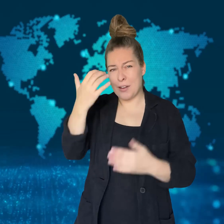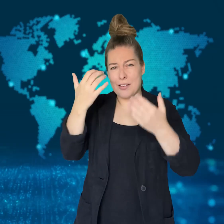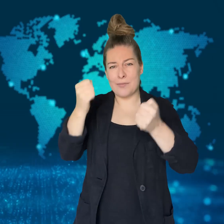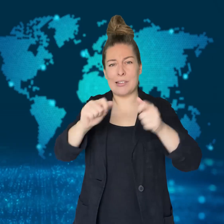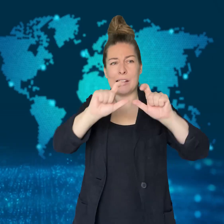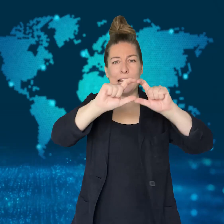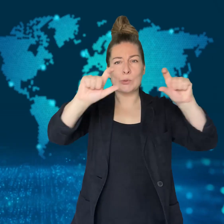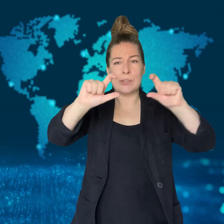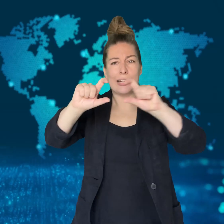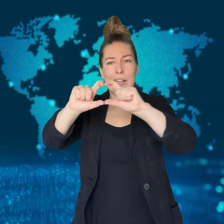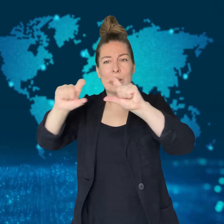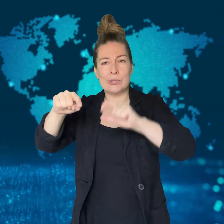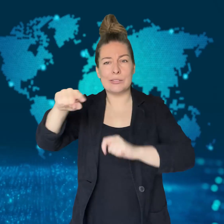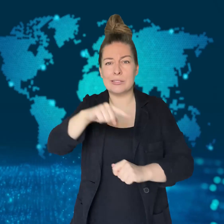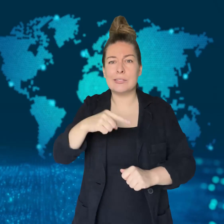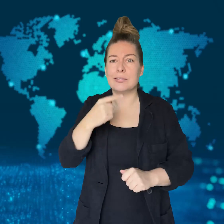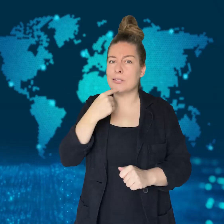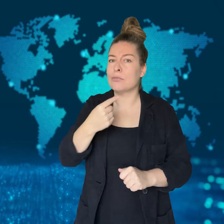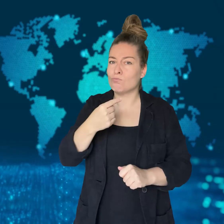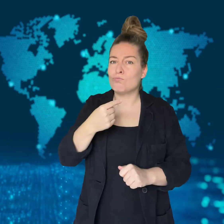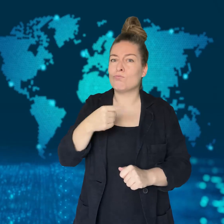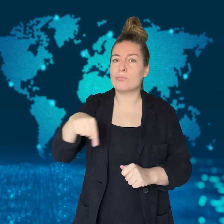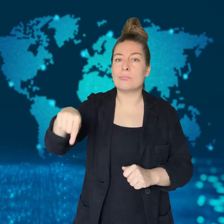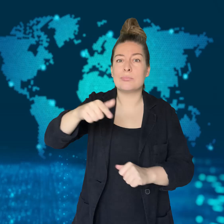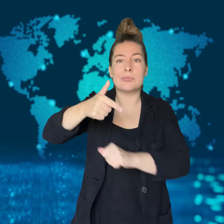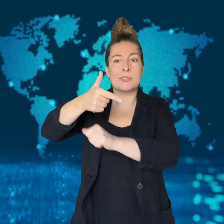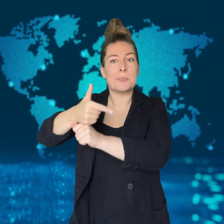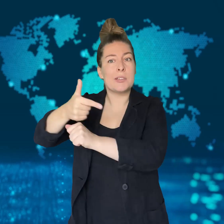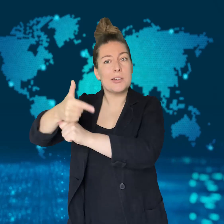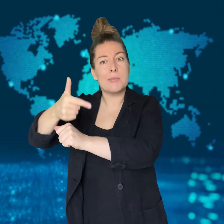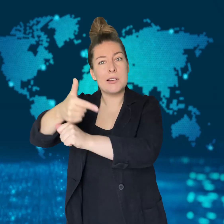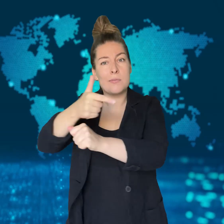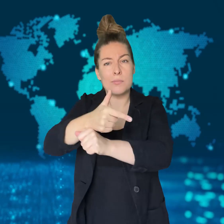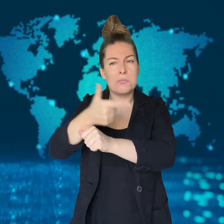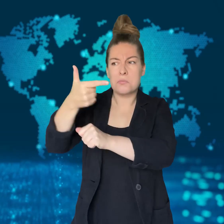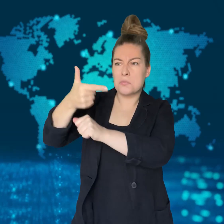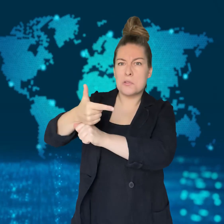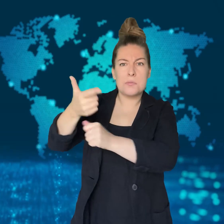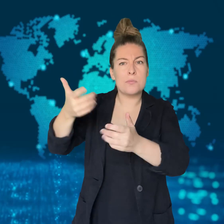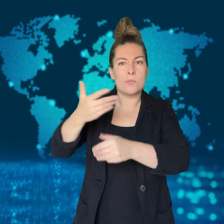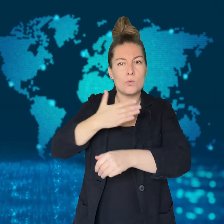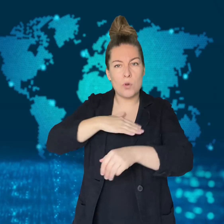Authorities say that cameras are to monitor city areas